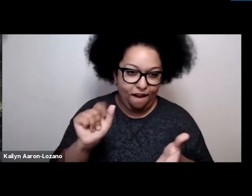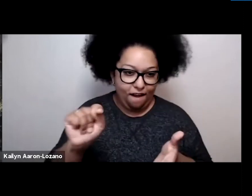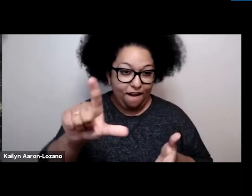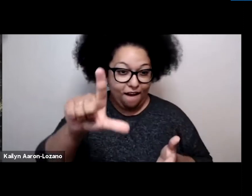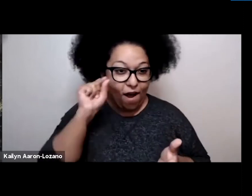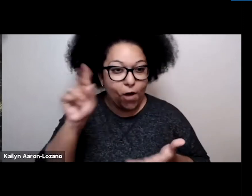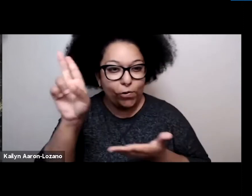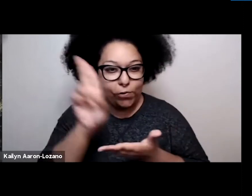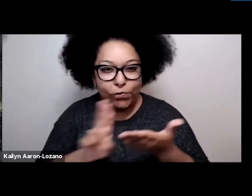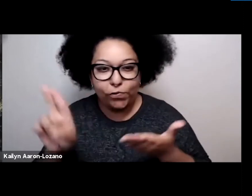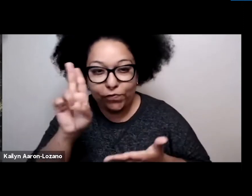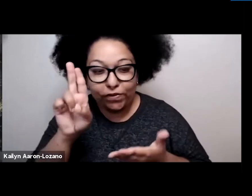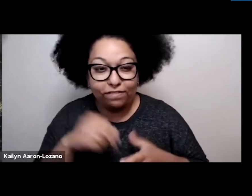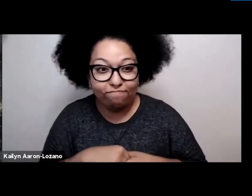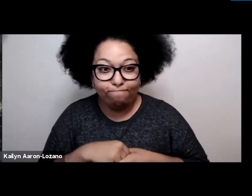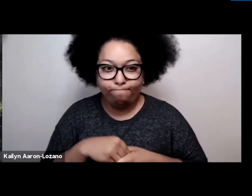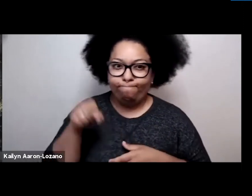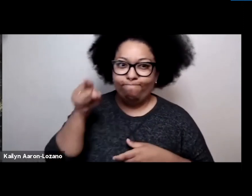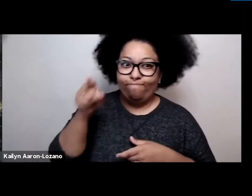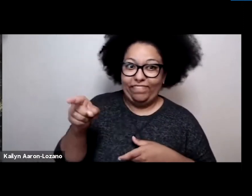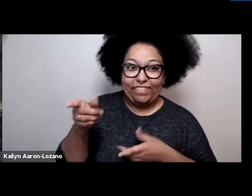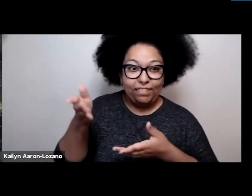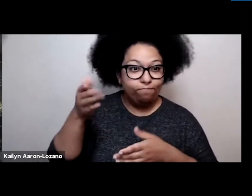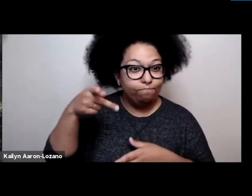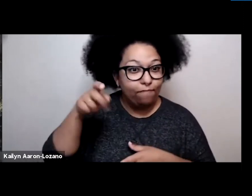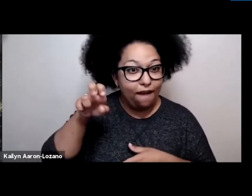in our pen educational neuroscience program here at gallaudet university